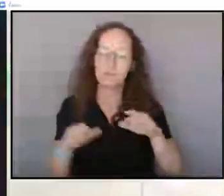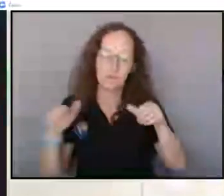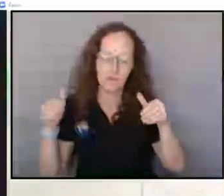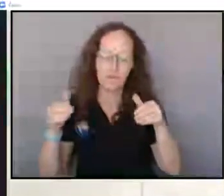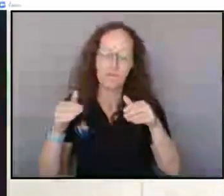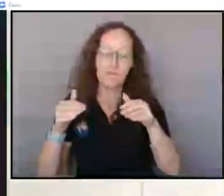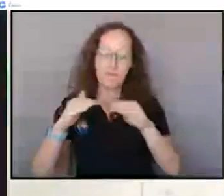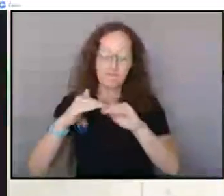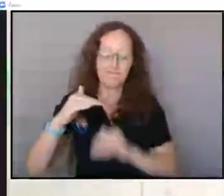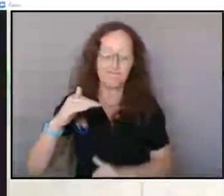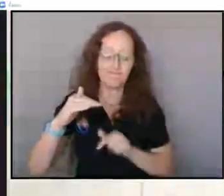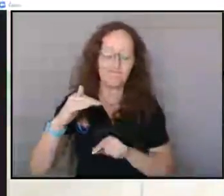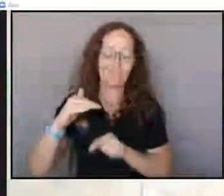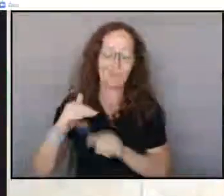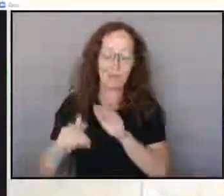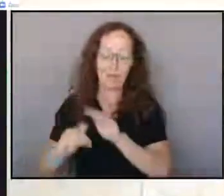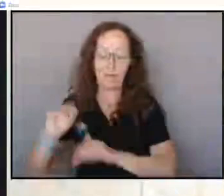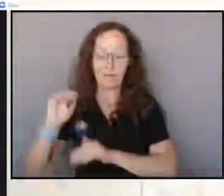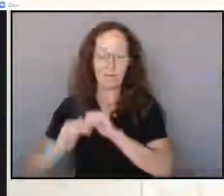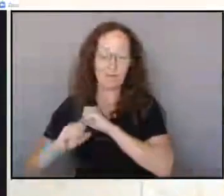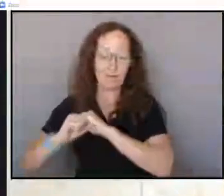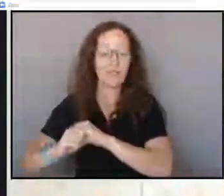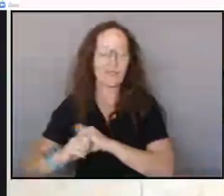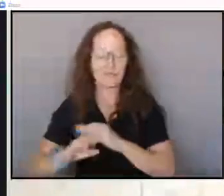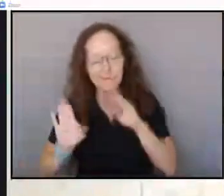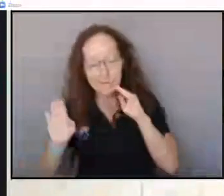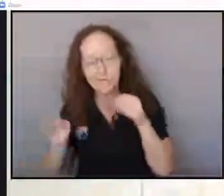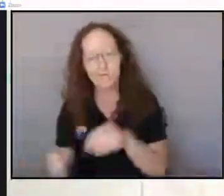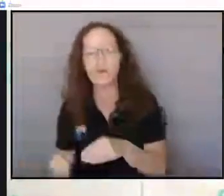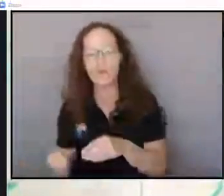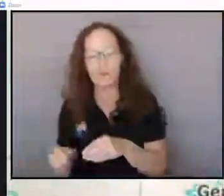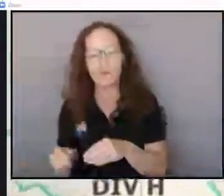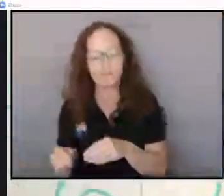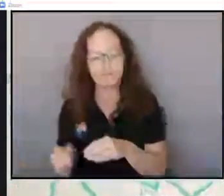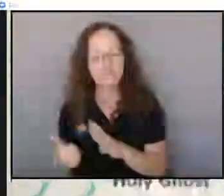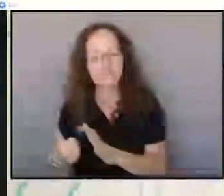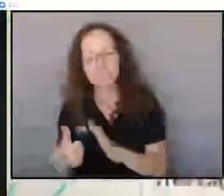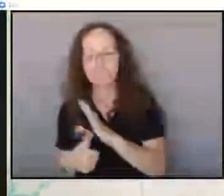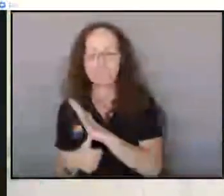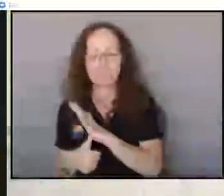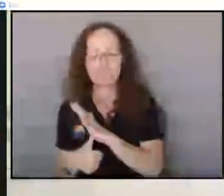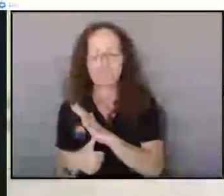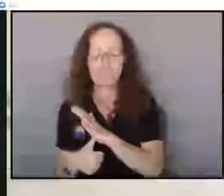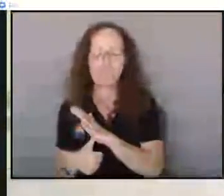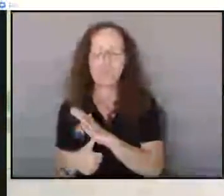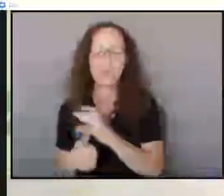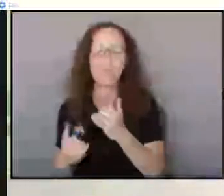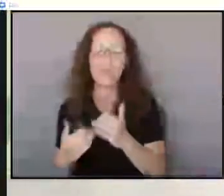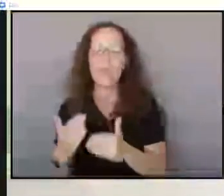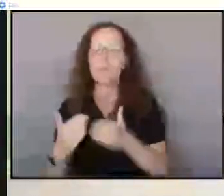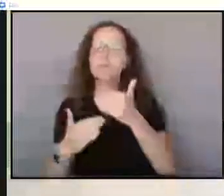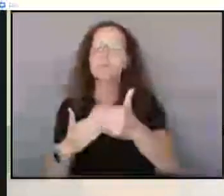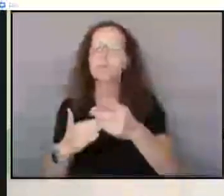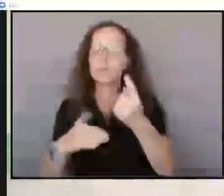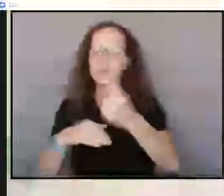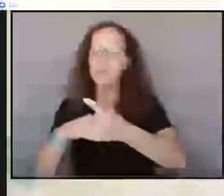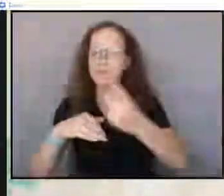BUT WE ARE GOING TO BE IN THE NEXT TWO DAYS, PROBABLY LOOKING AT A MORE DIRECT ACCESS INTO THIS SPRING